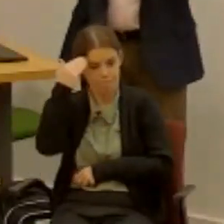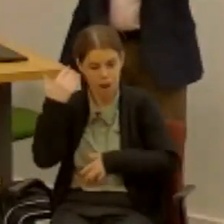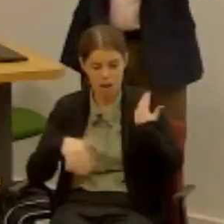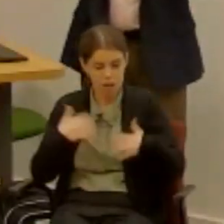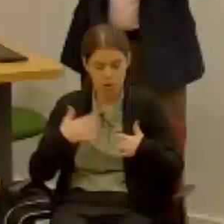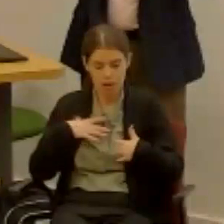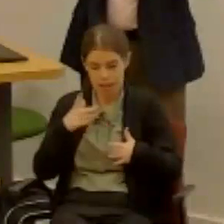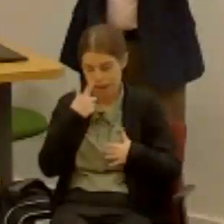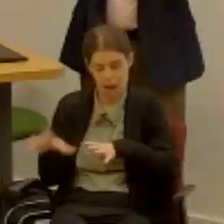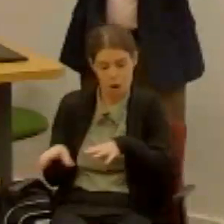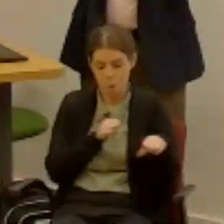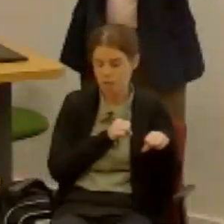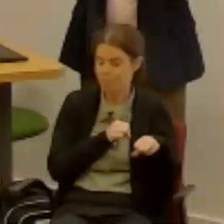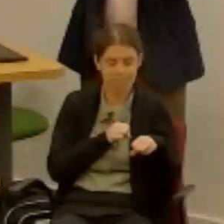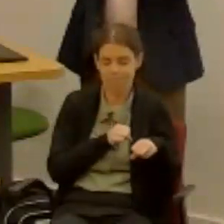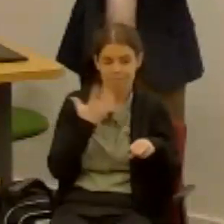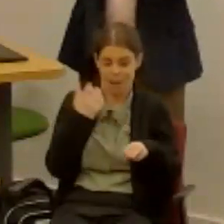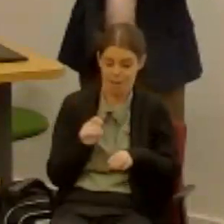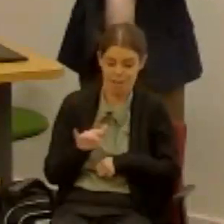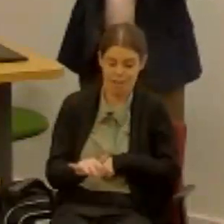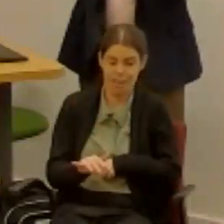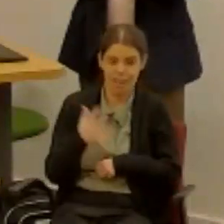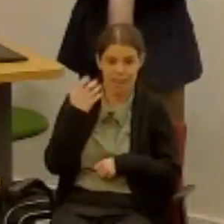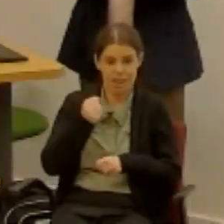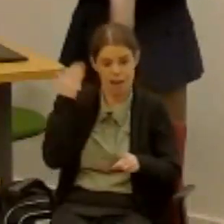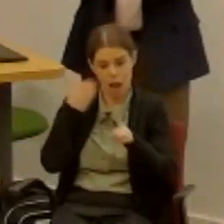We've had it only had the brain injury already had that impact.